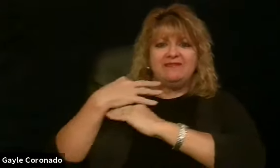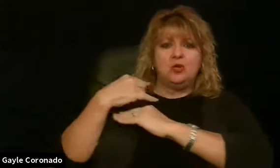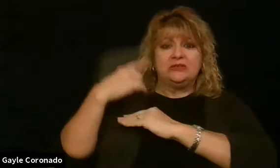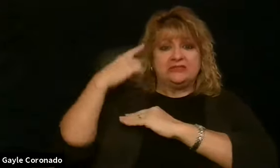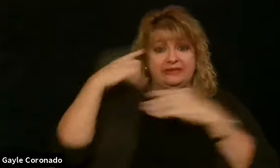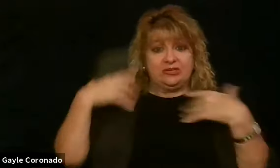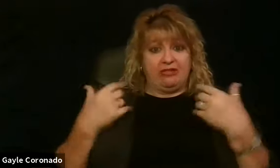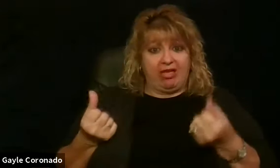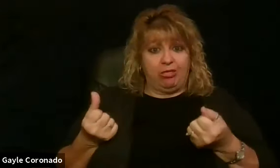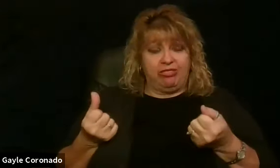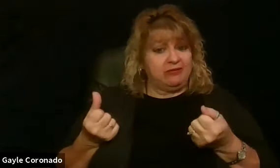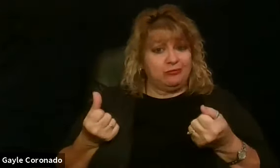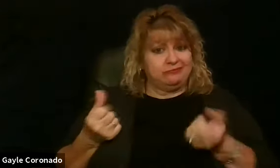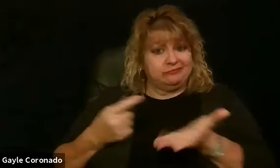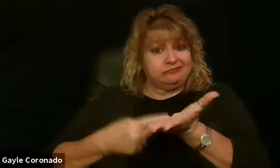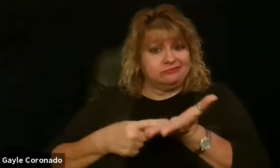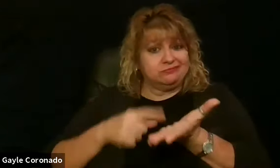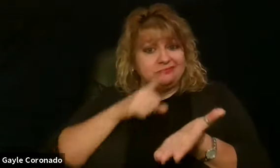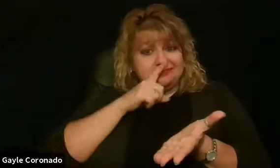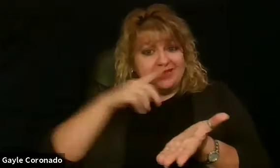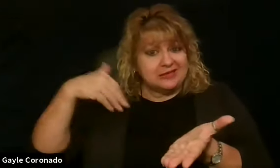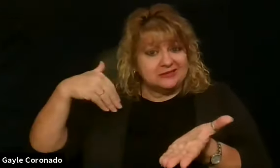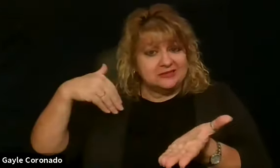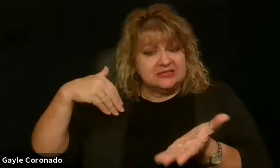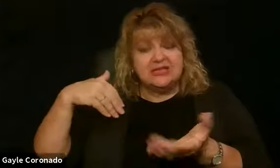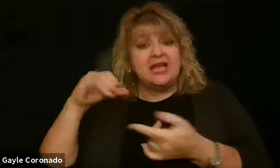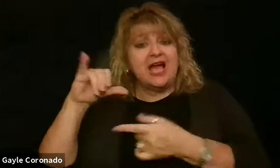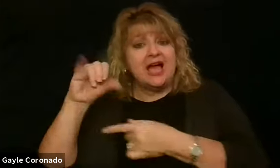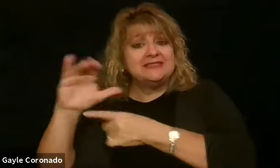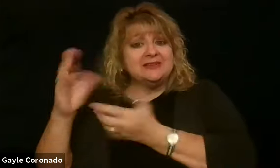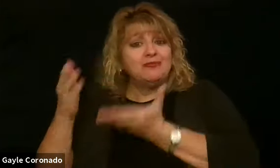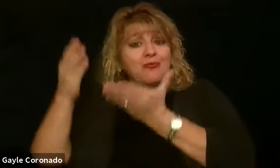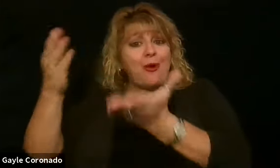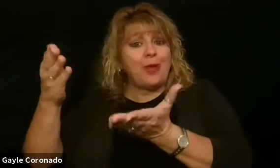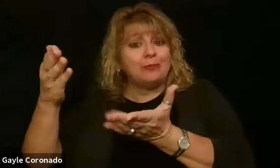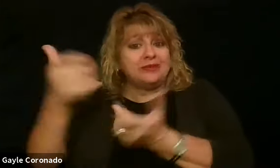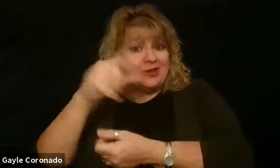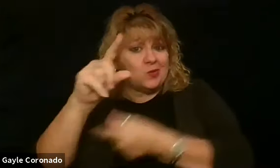Does anyone else want to take a shot at the question as Isaac phrased it.